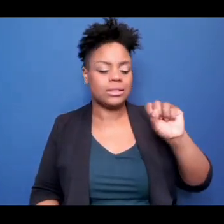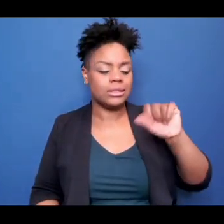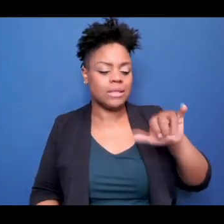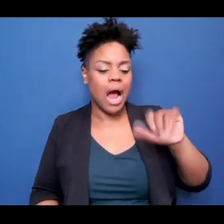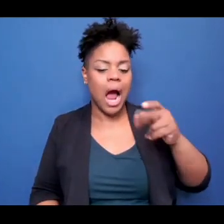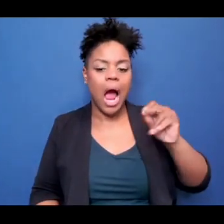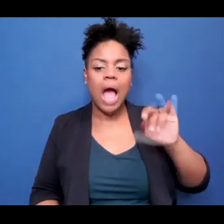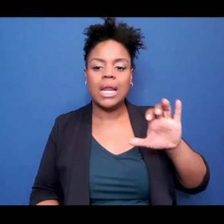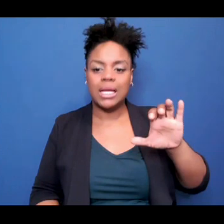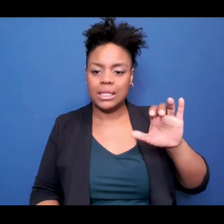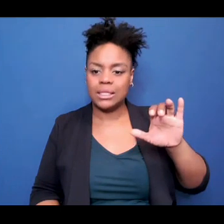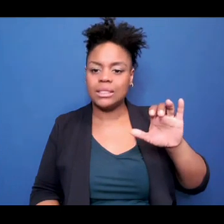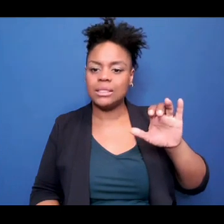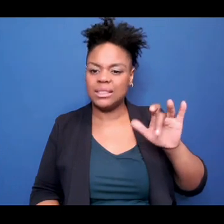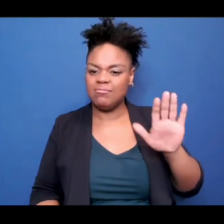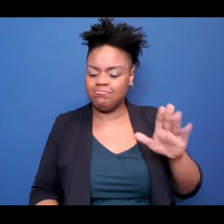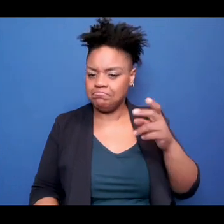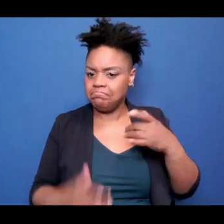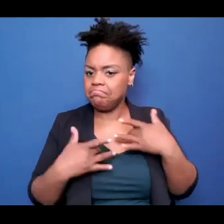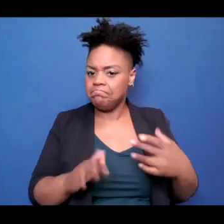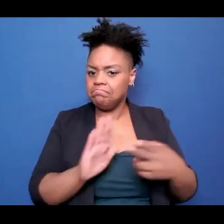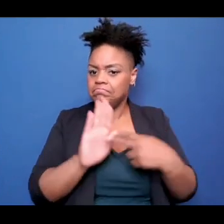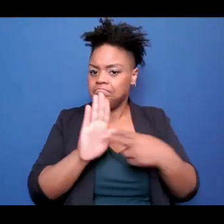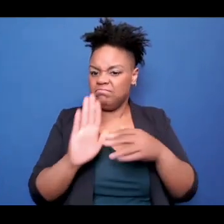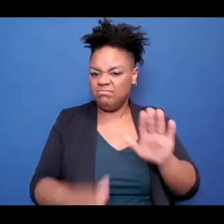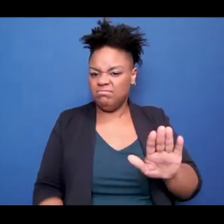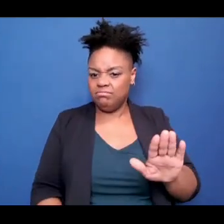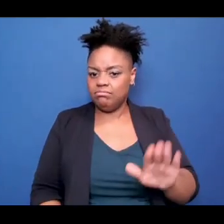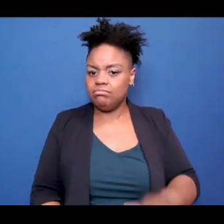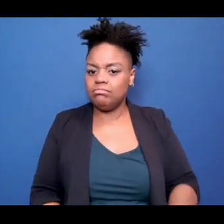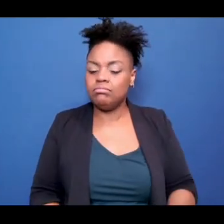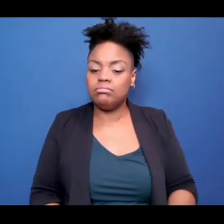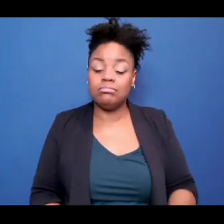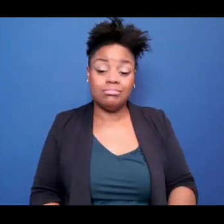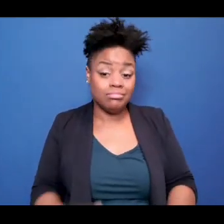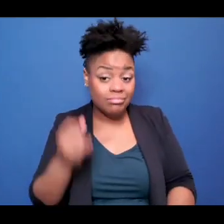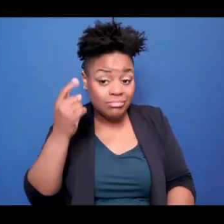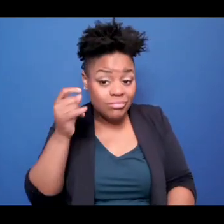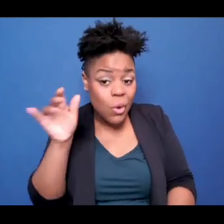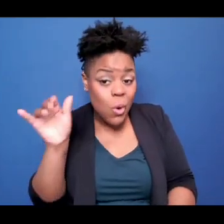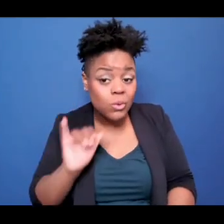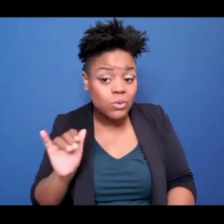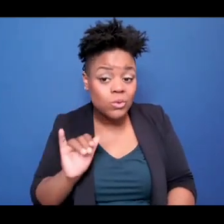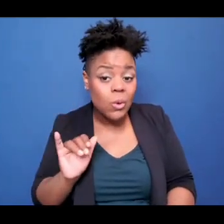DISORDER SUCH AS DEPRESSION. OTHER INEQUITIES THAT WE SEE INCLUDE AFRICAN AMERICANS LOWER